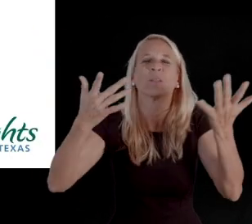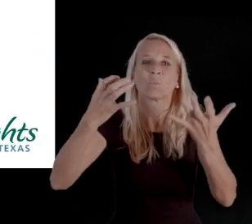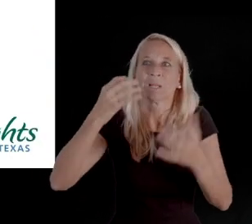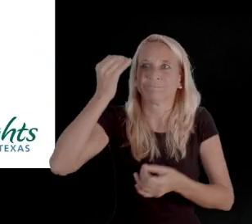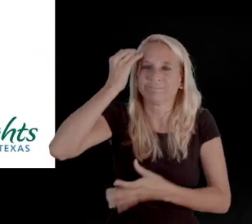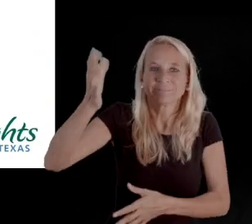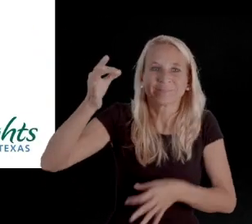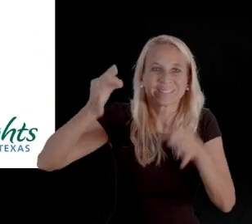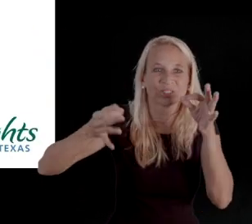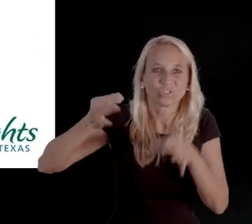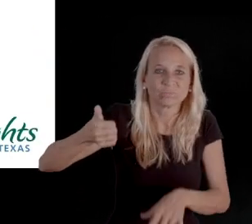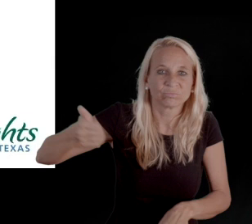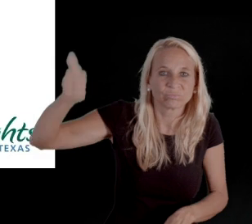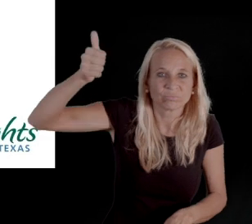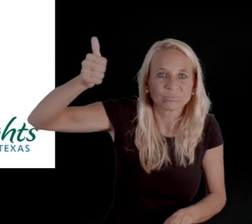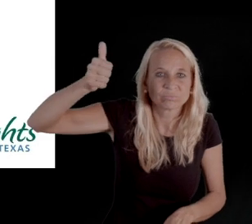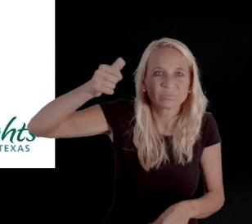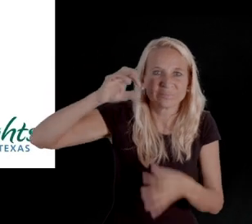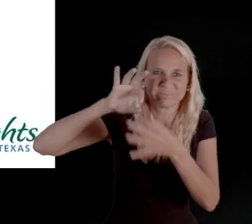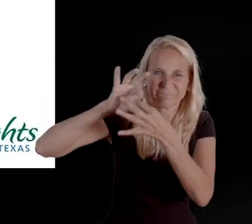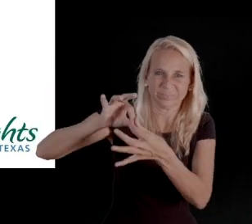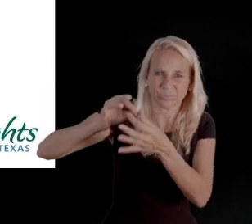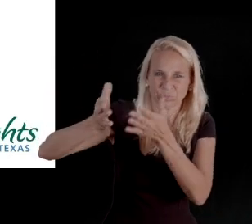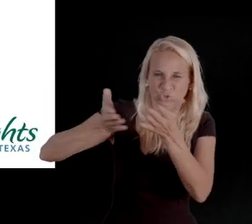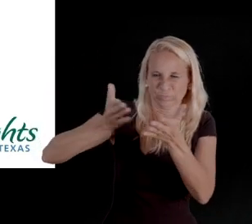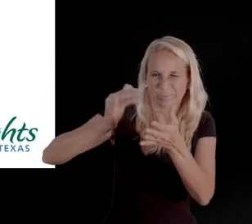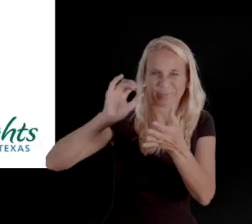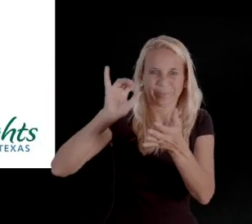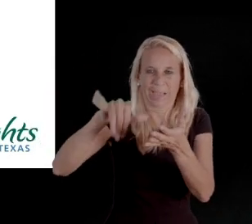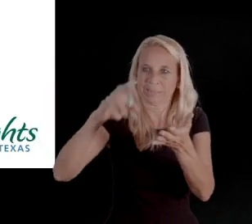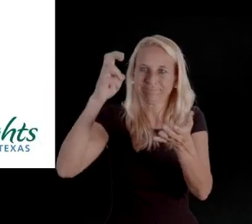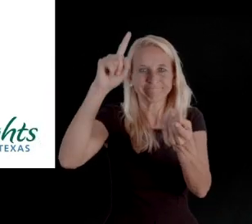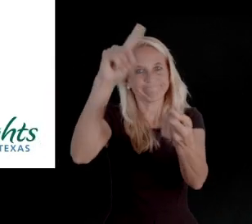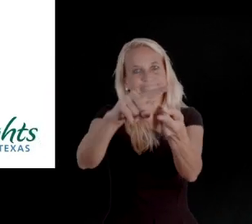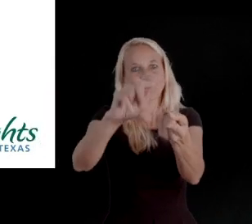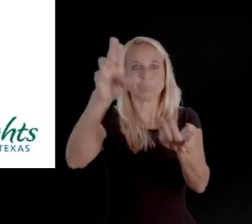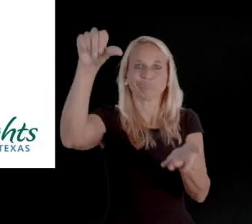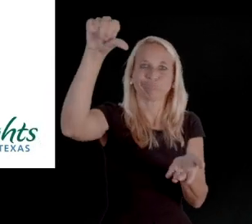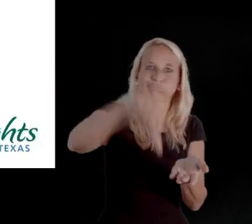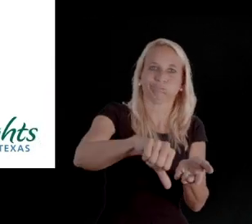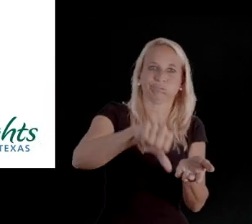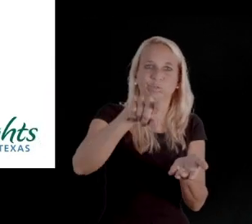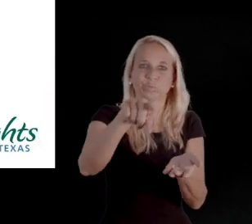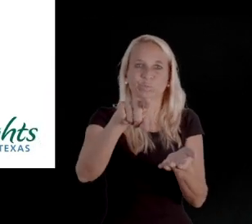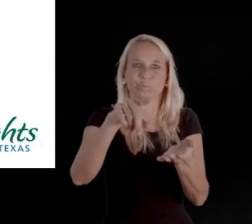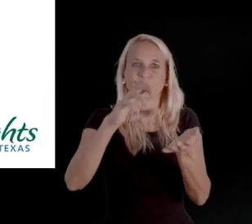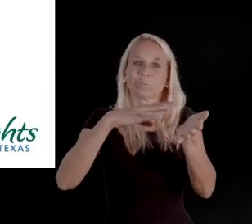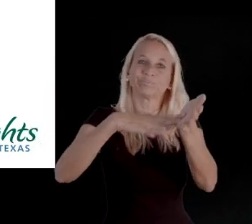so long as it pertains to the service that's being reduced or denied or the waiver that's being reduced or denied,